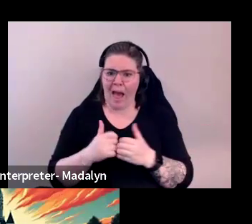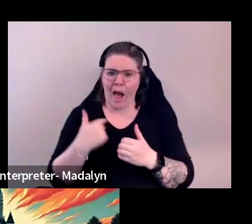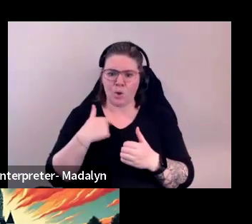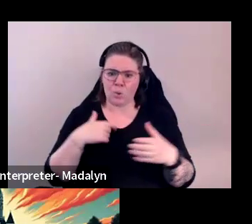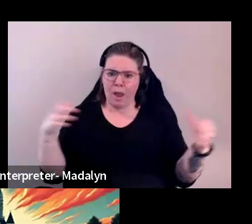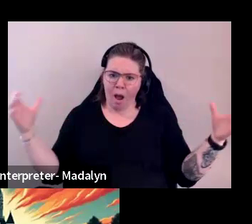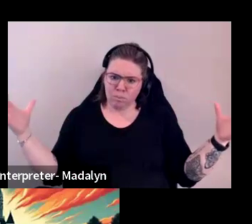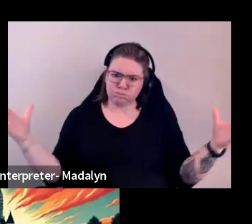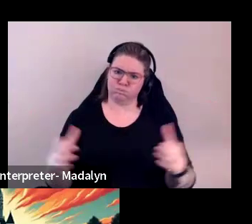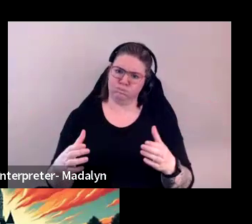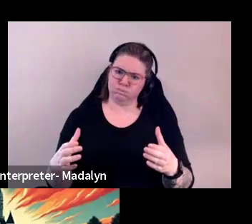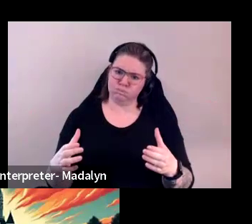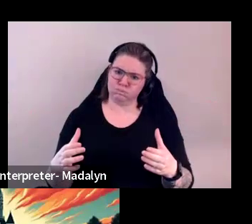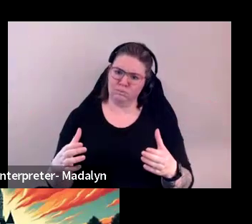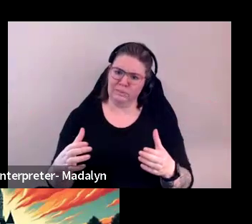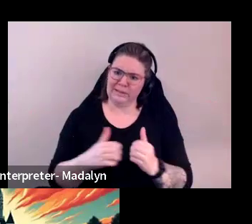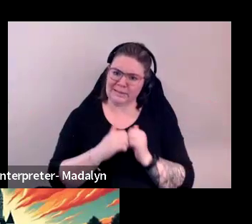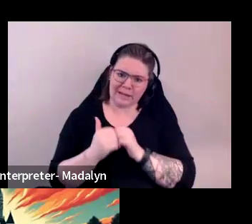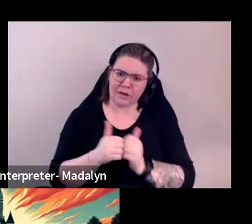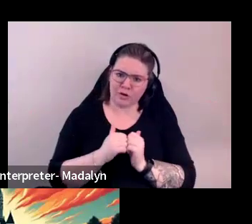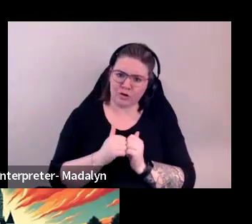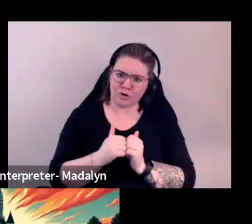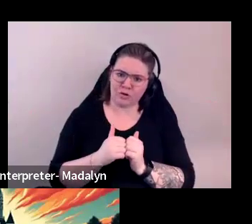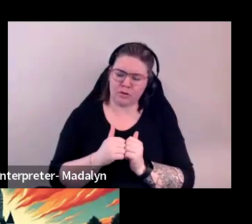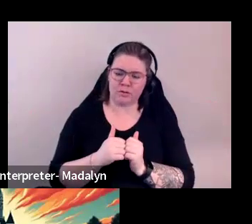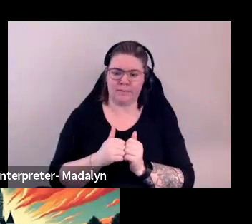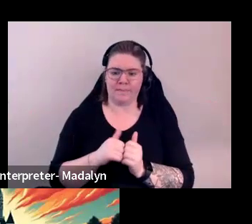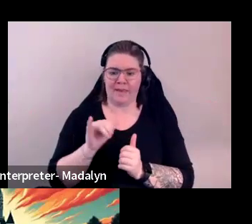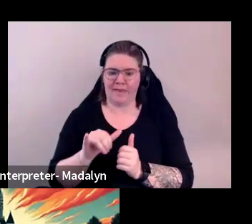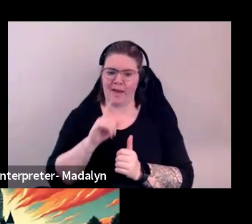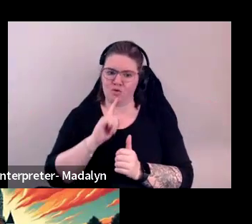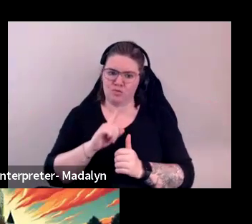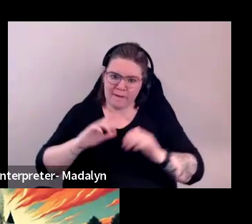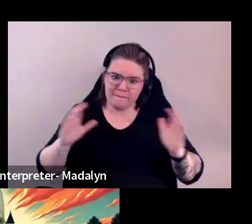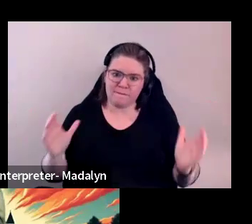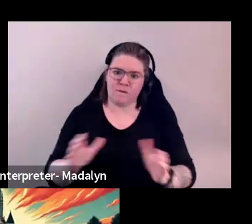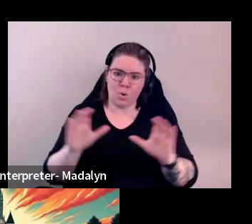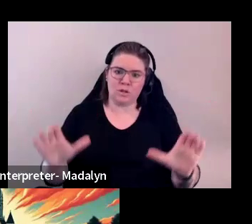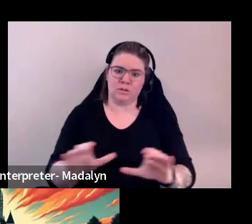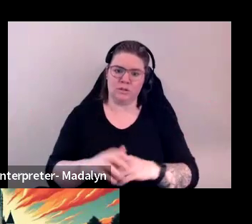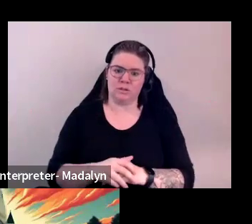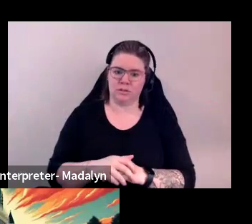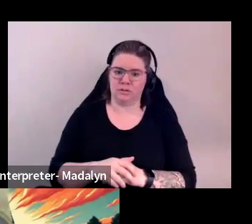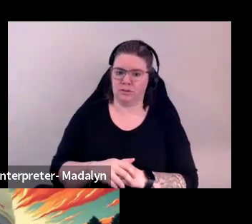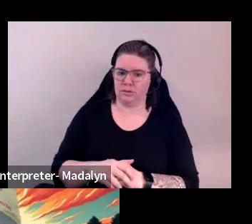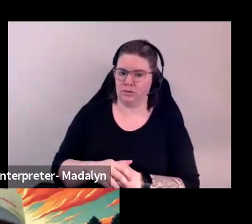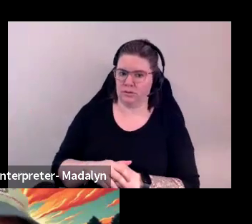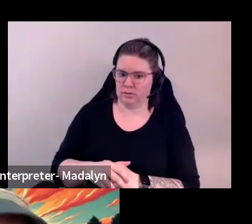Brooke Wilson (she/her): to be? Brooke Wilson (she/her): That force in the movement. Tom Olin: Yeah, I think you gotta find find those